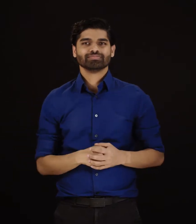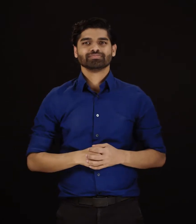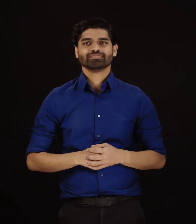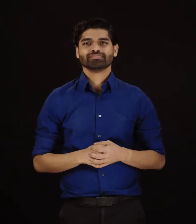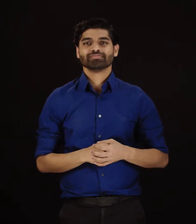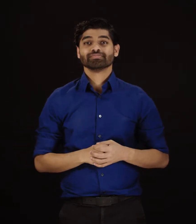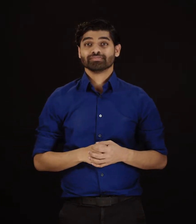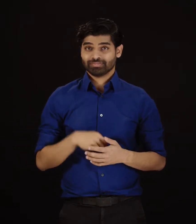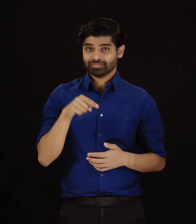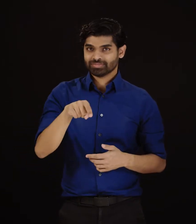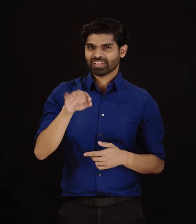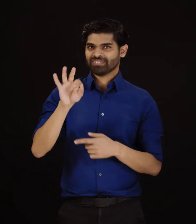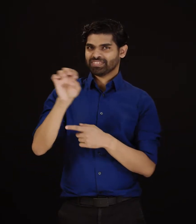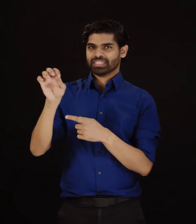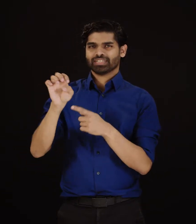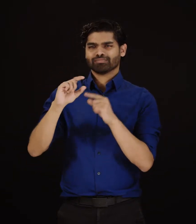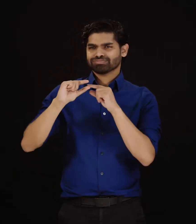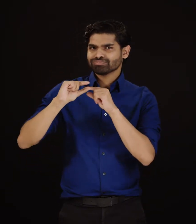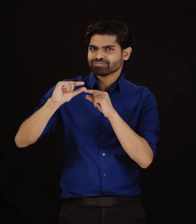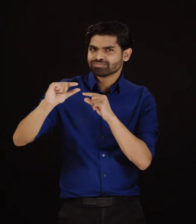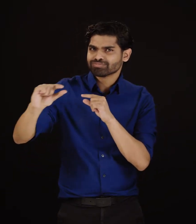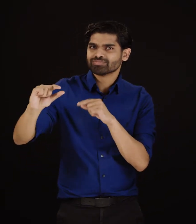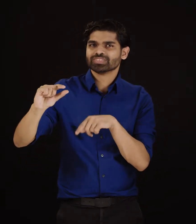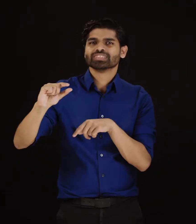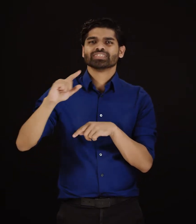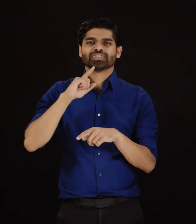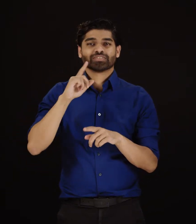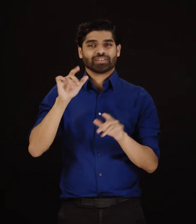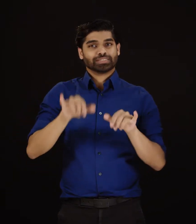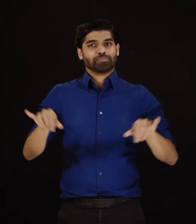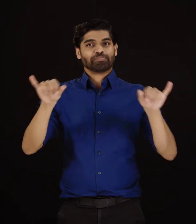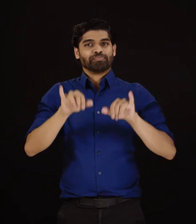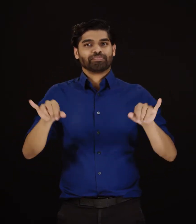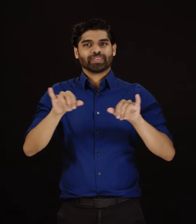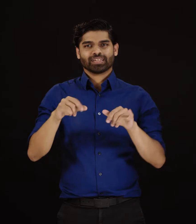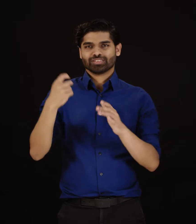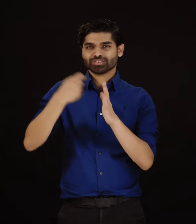wireless service. This may also be known as Wireless Equipment Financing,